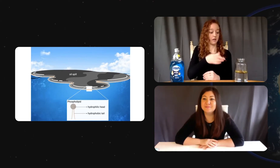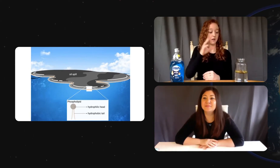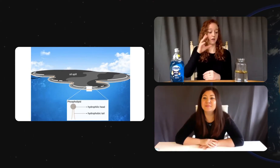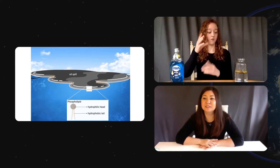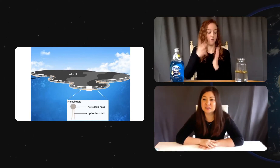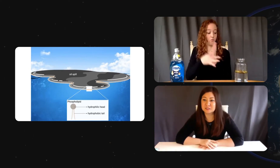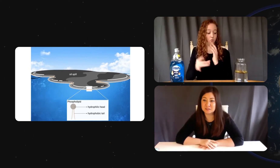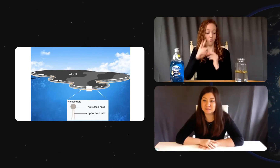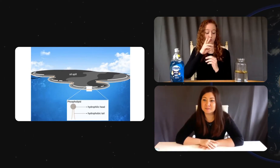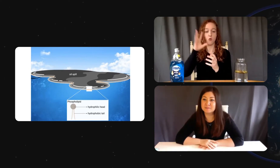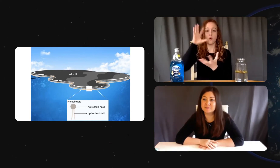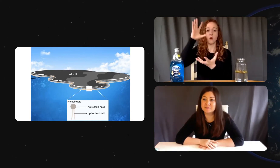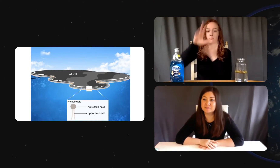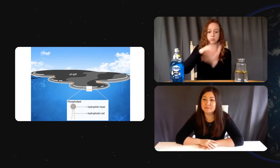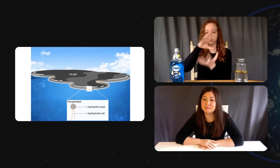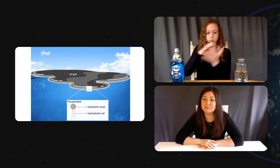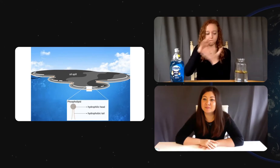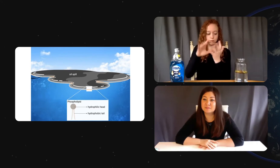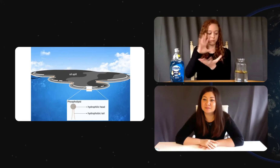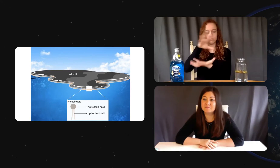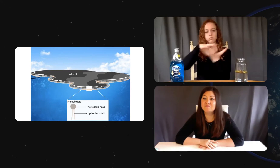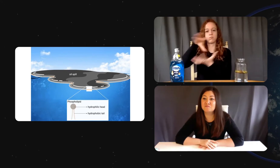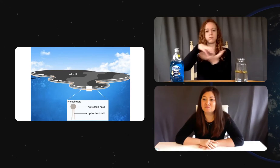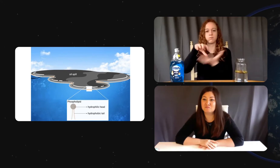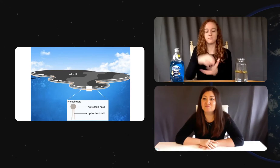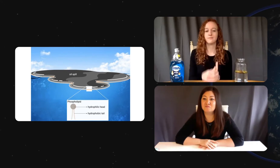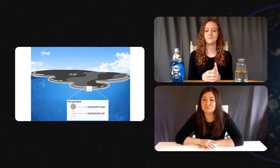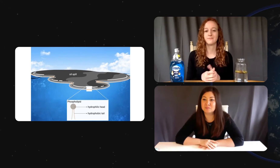It'll multiply and get everywhere. Okay.